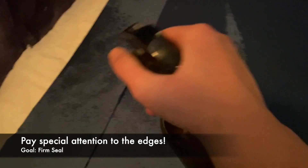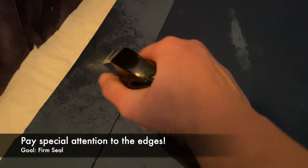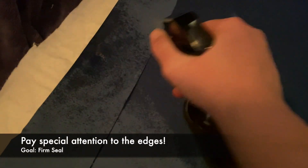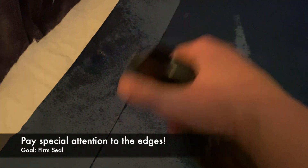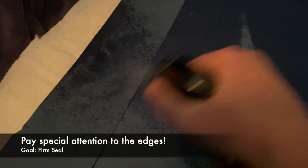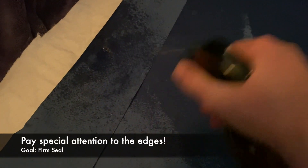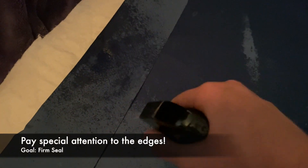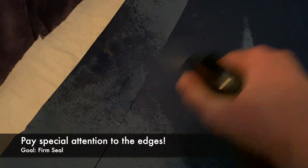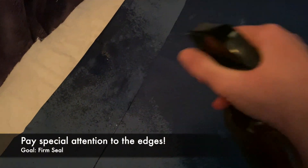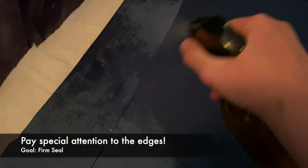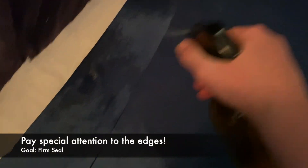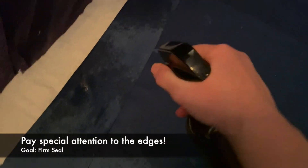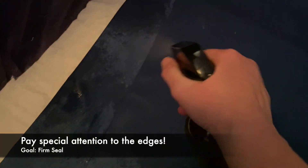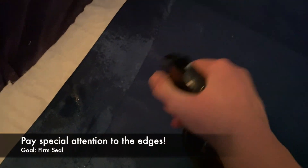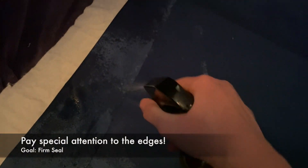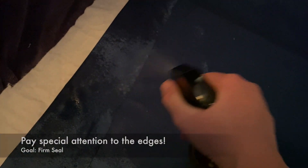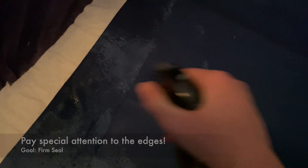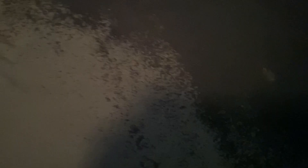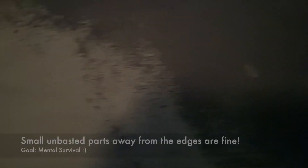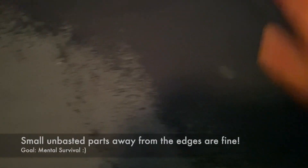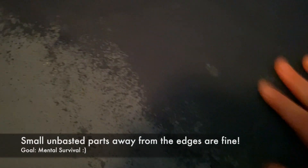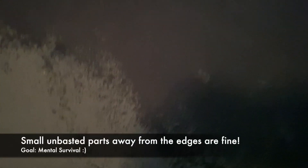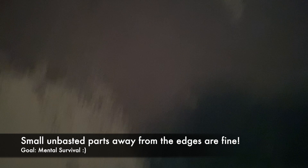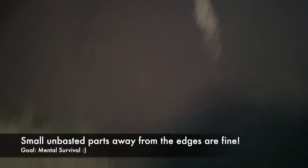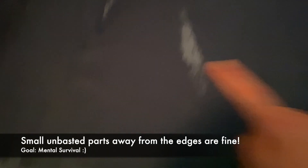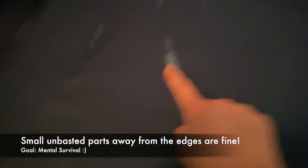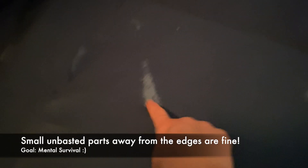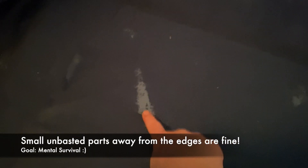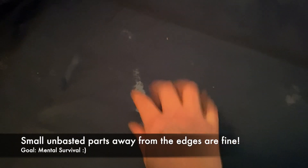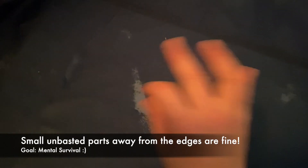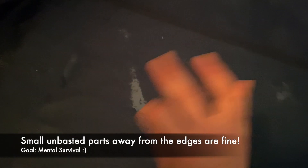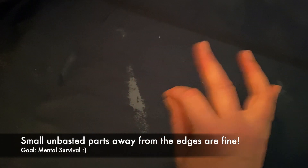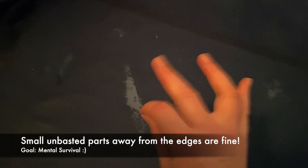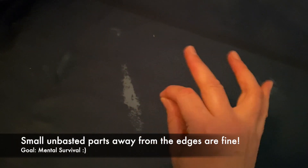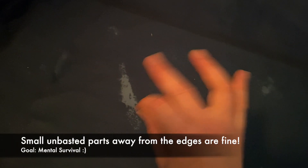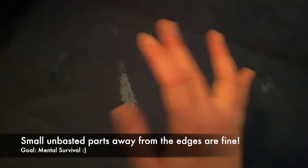So if I have like a dry spot, I'll go back and just get it a little bit wetter.